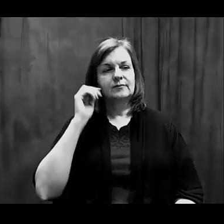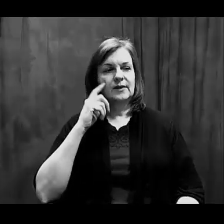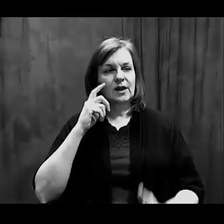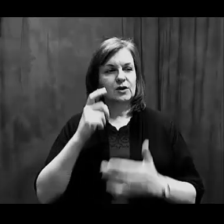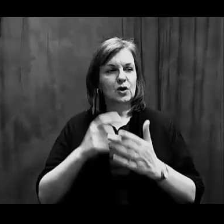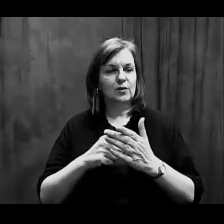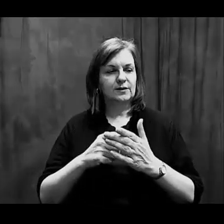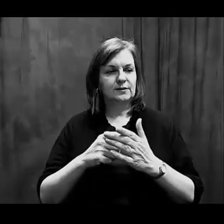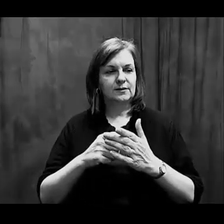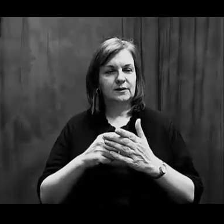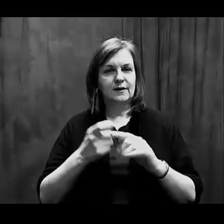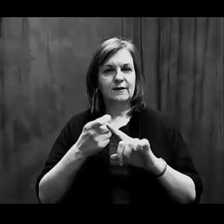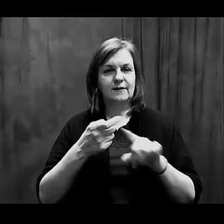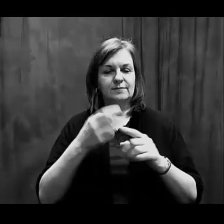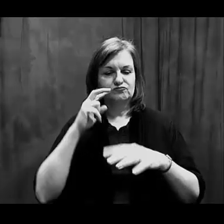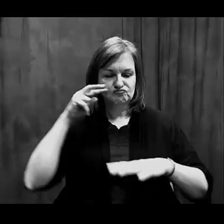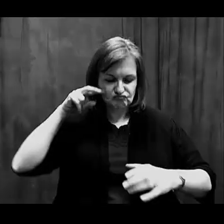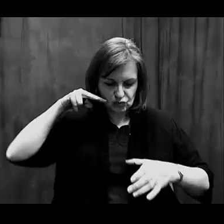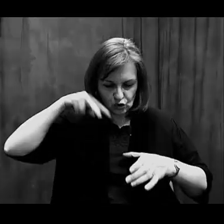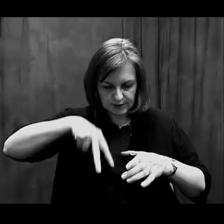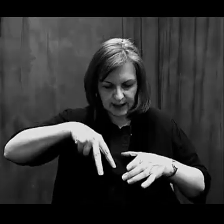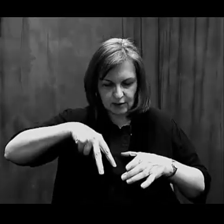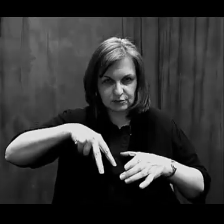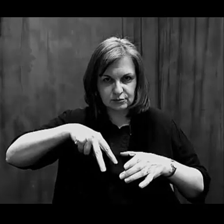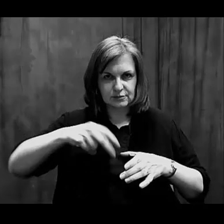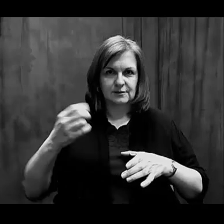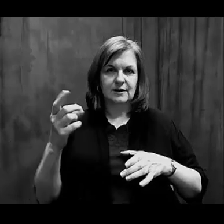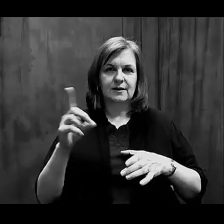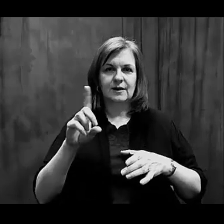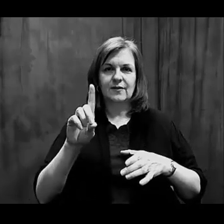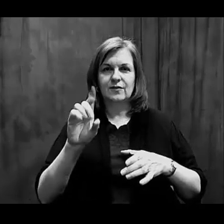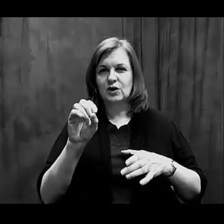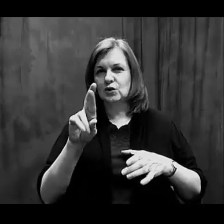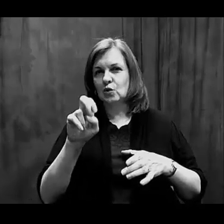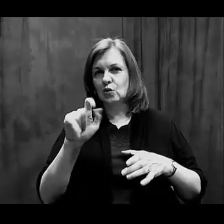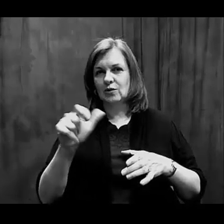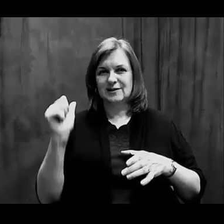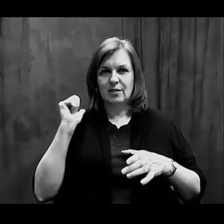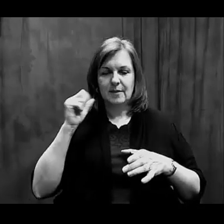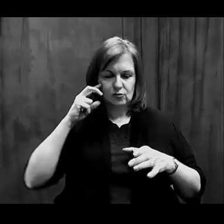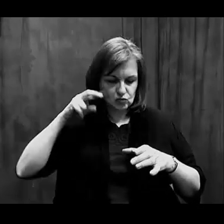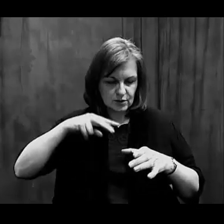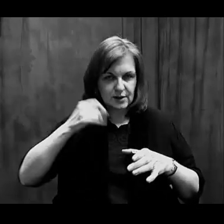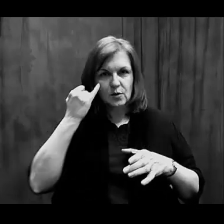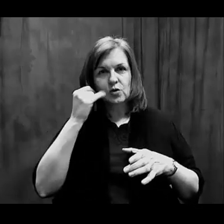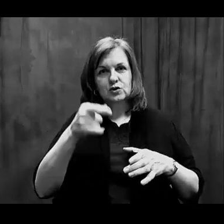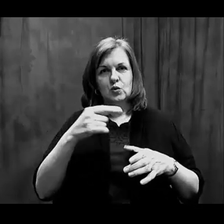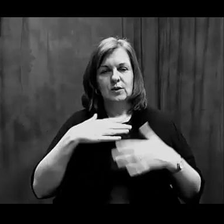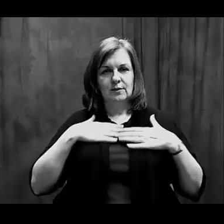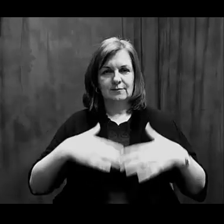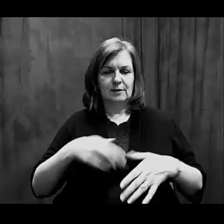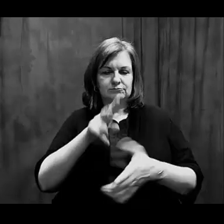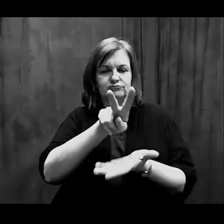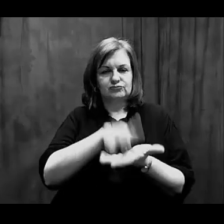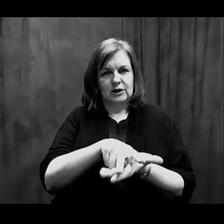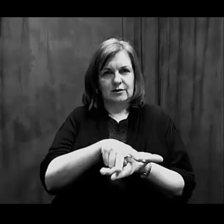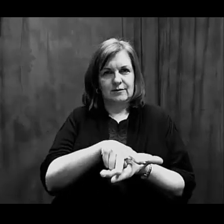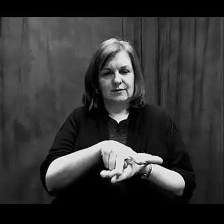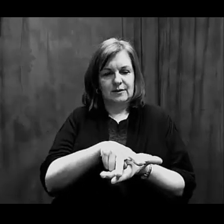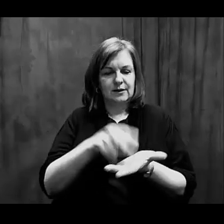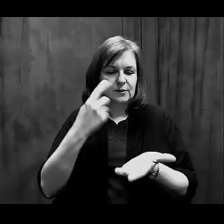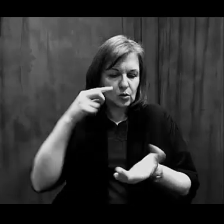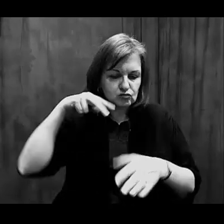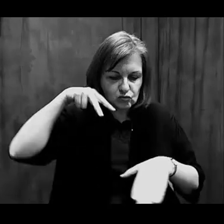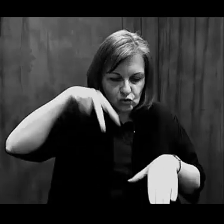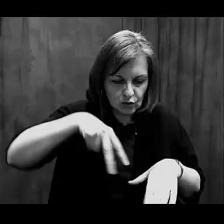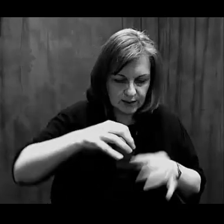and you see the somites this is it from the dorsal side so looking down on the back if you were lying on your stomach and someone was